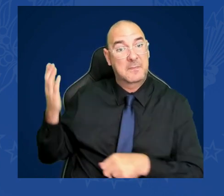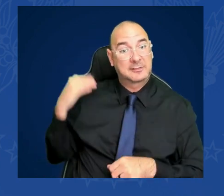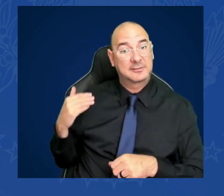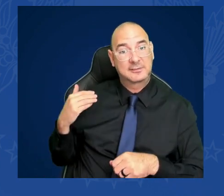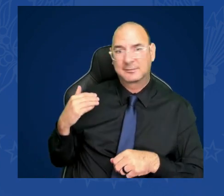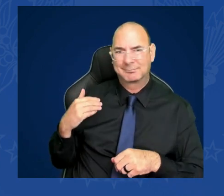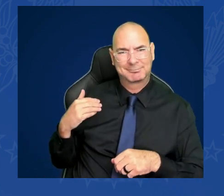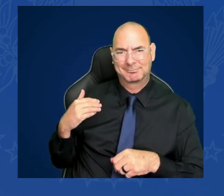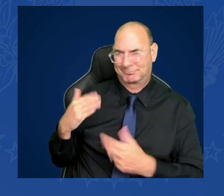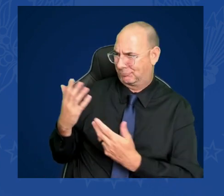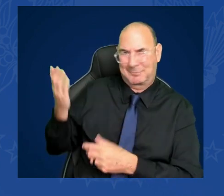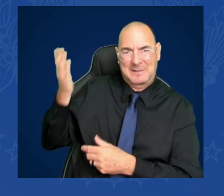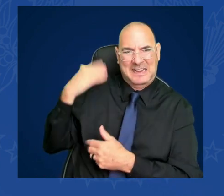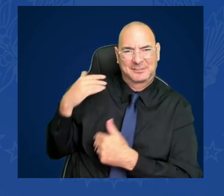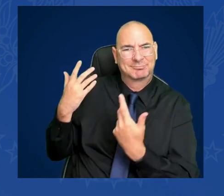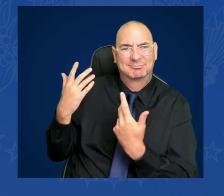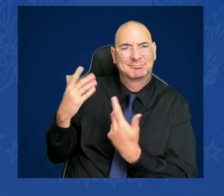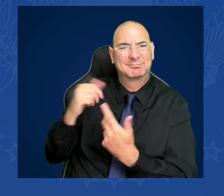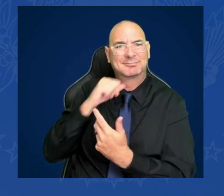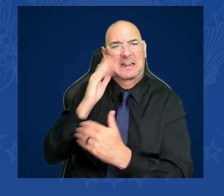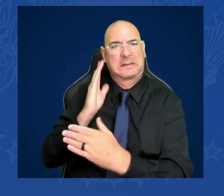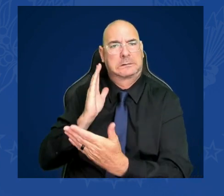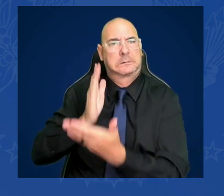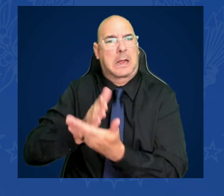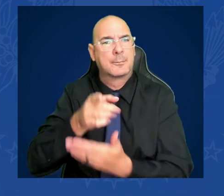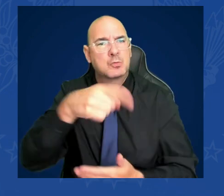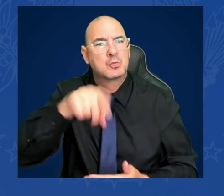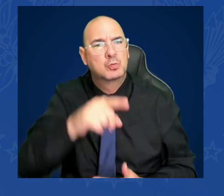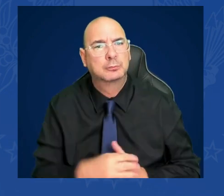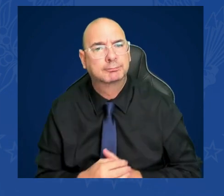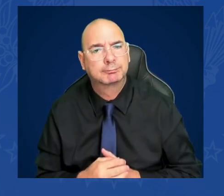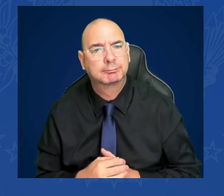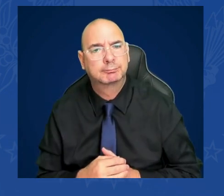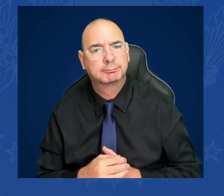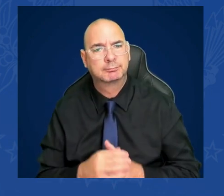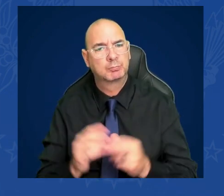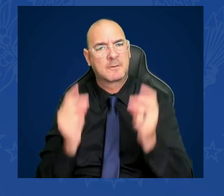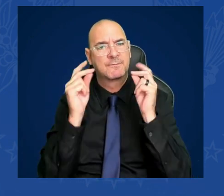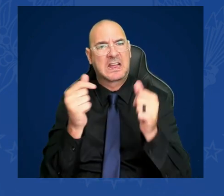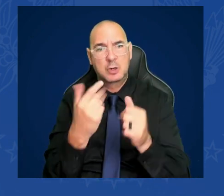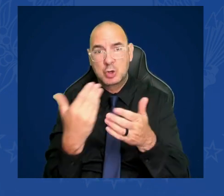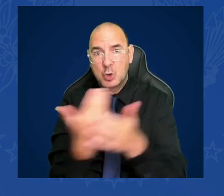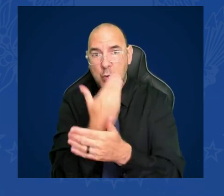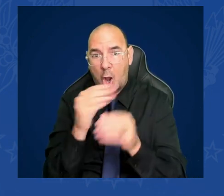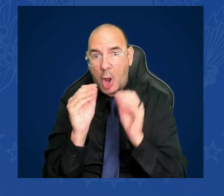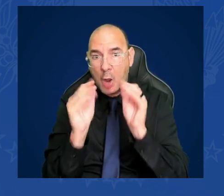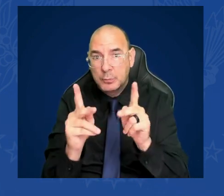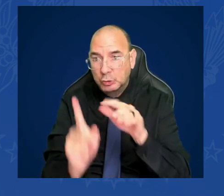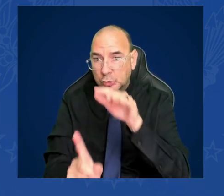to identify new opportunities for our Coast Guard to lead both in today's unsettled world